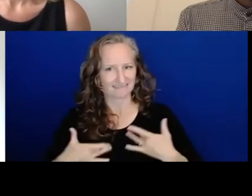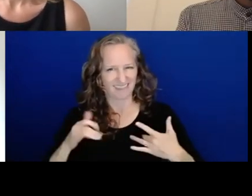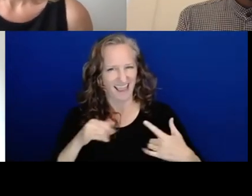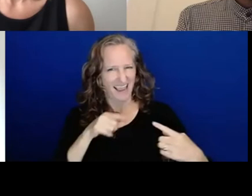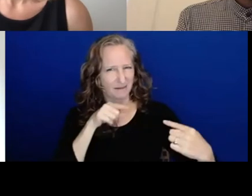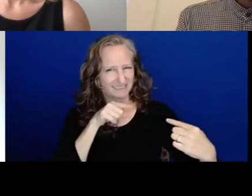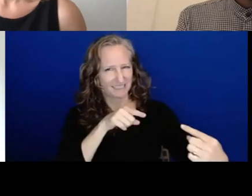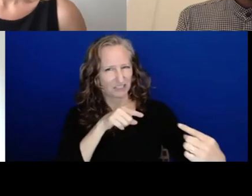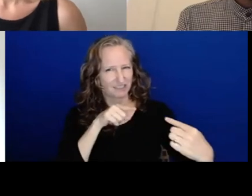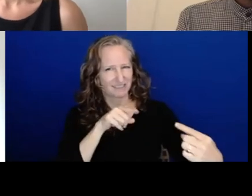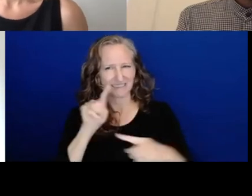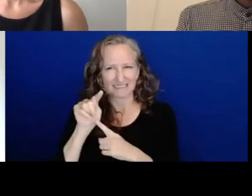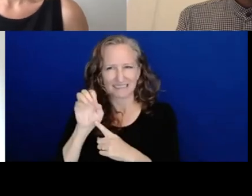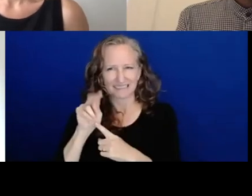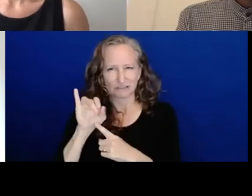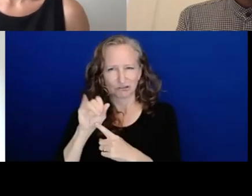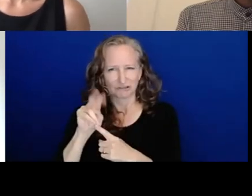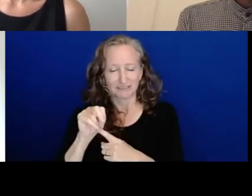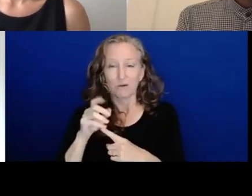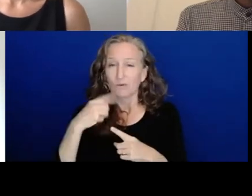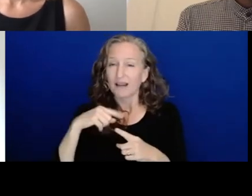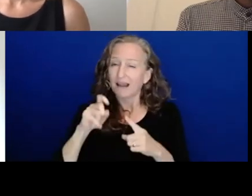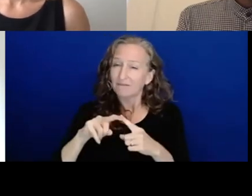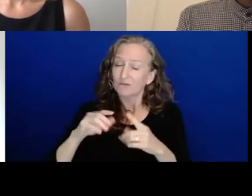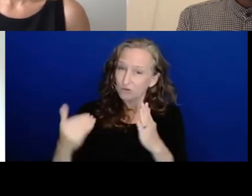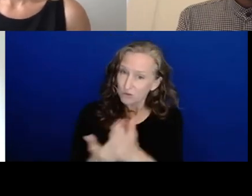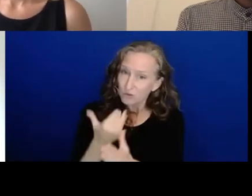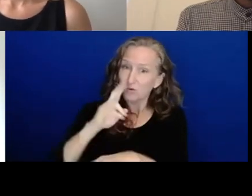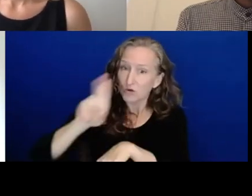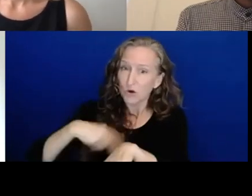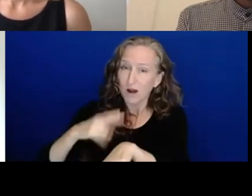lean into this new normal. This is it, folks. There's no going back. And like you mentioned